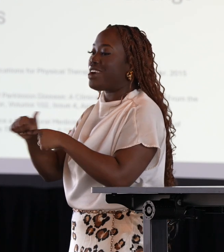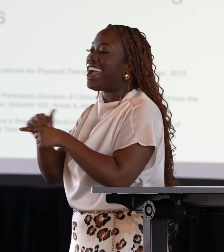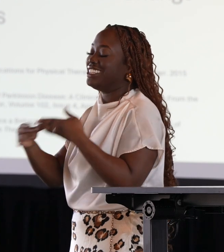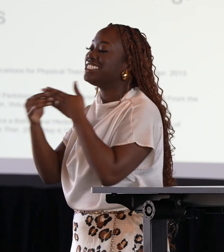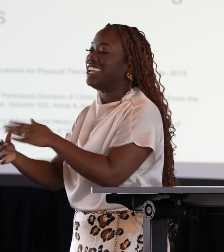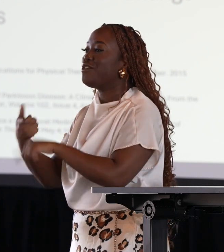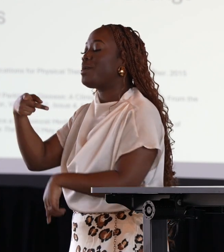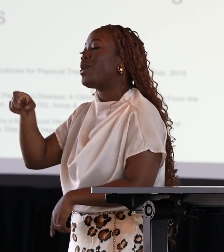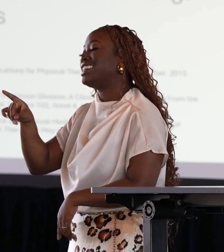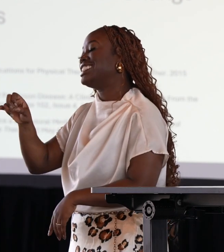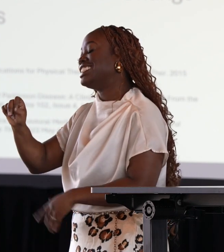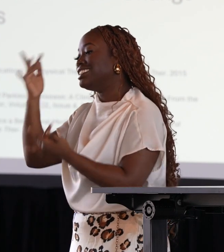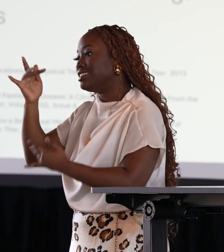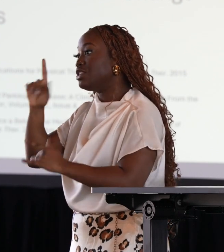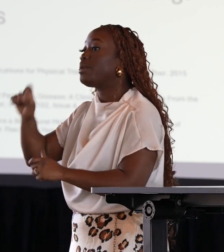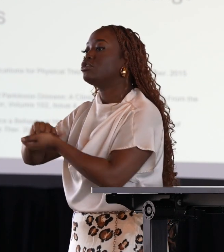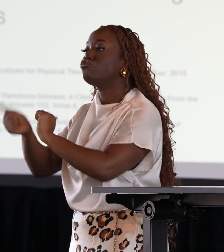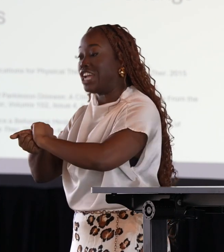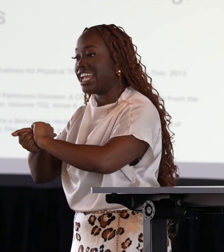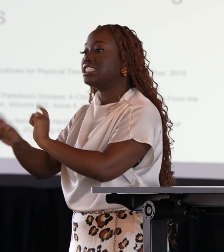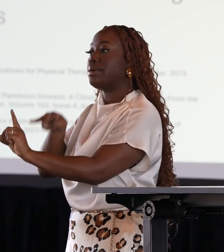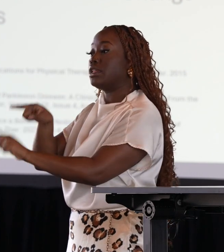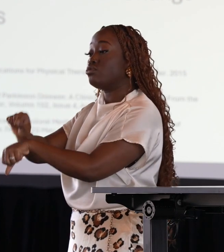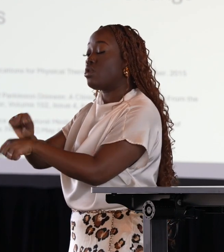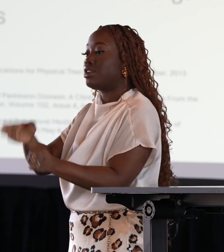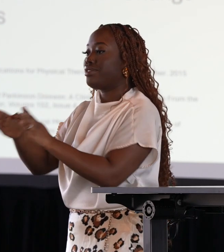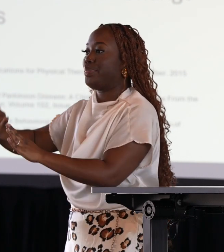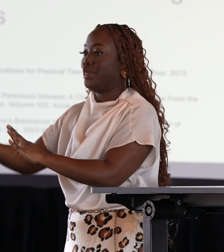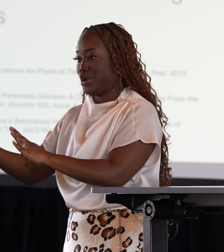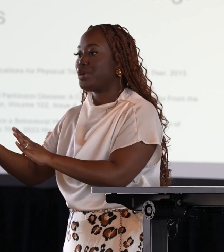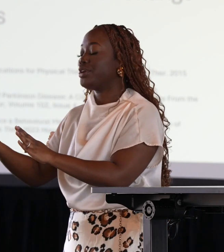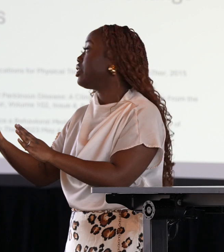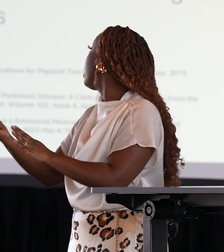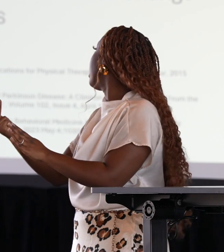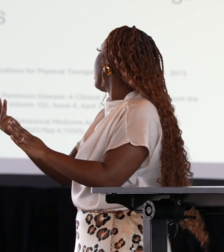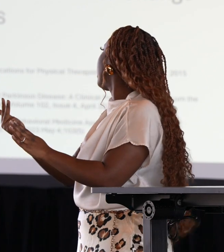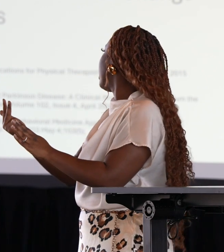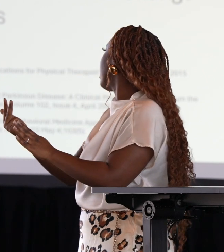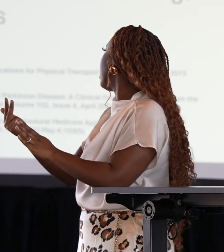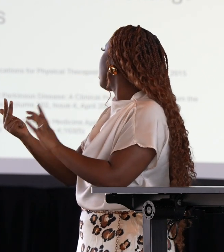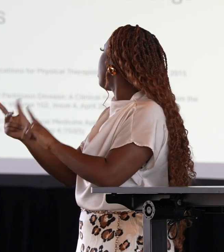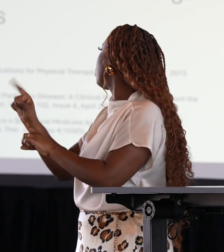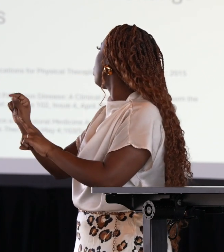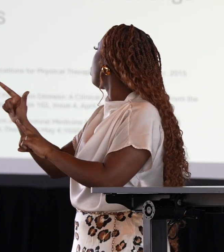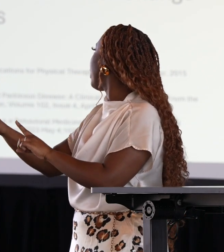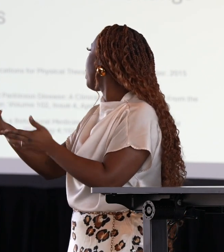must do behavior change in our implementation work. And then the third one says from Fritz's paper in 2023 physical